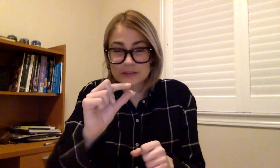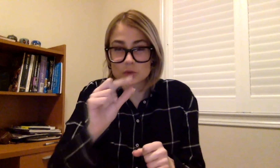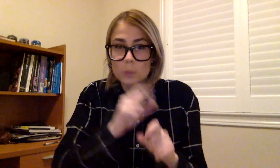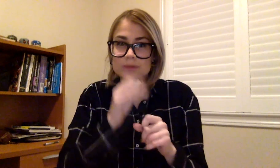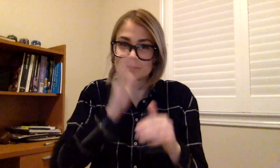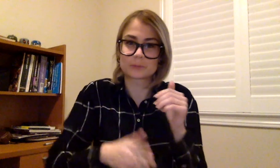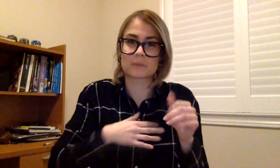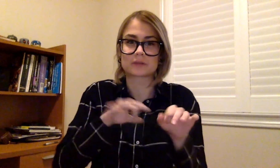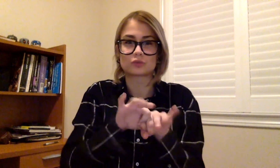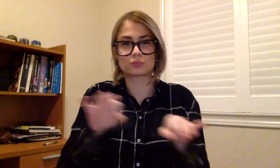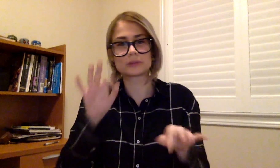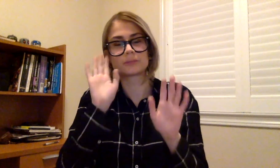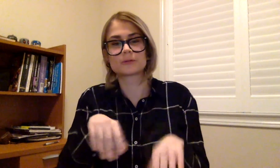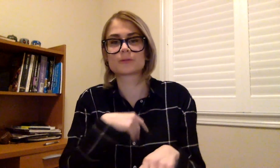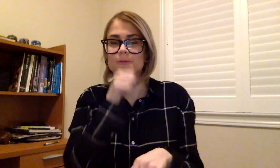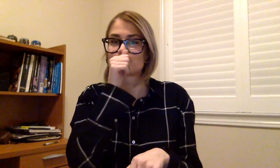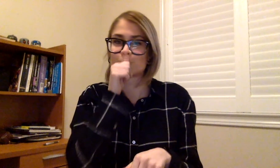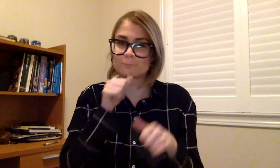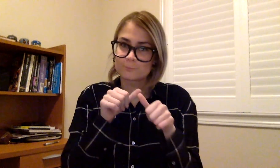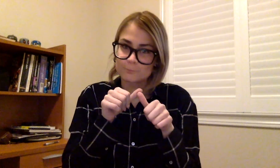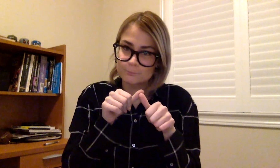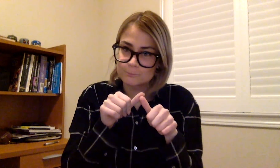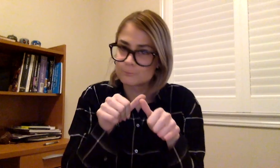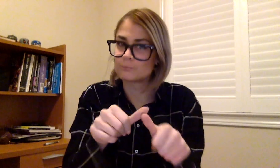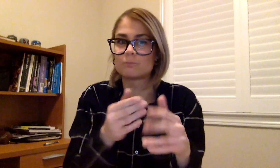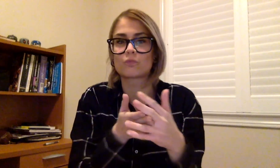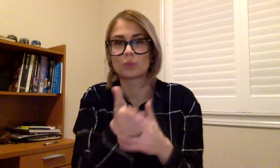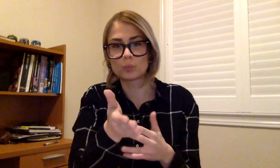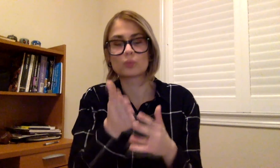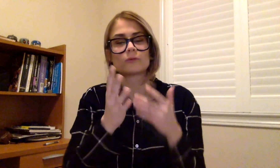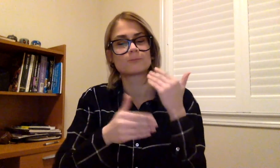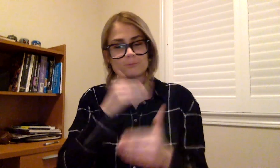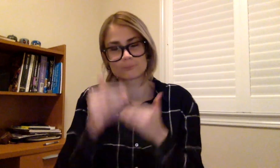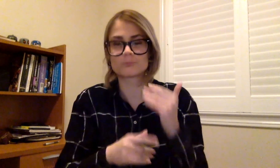I was very close to completing my degree and endured it all through to the end.